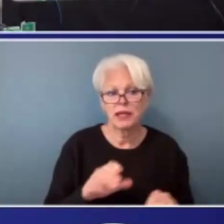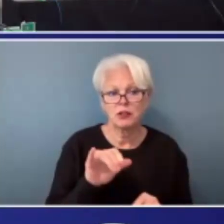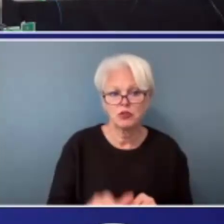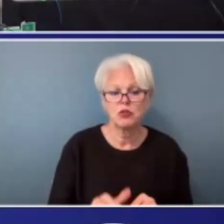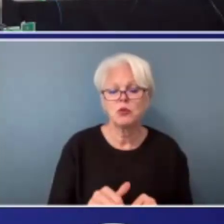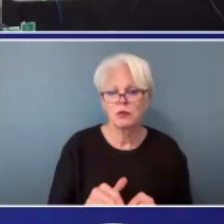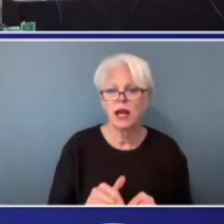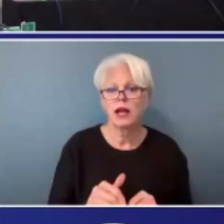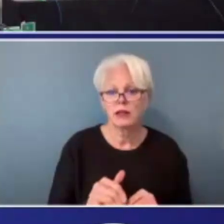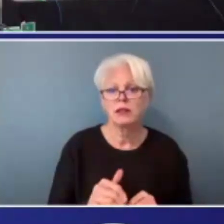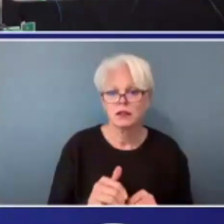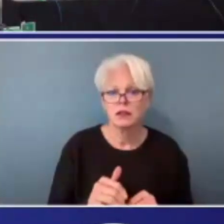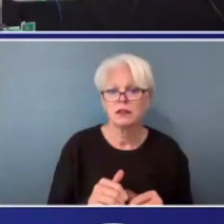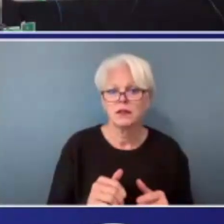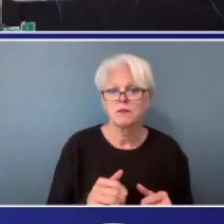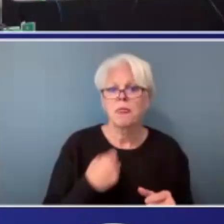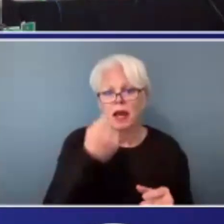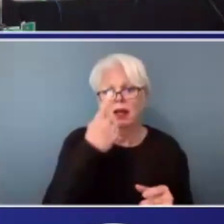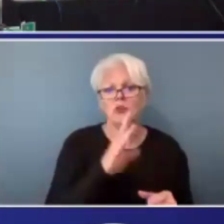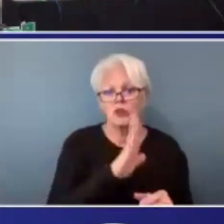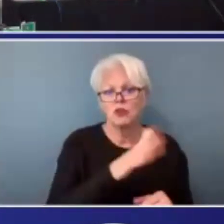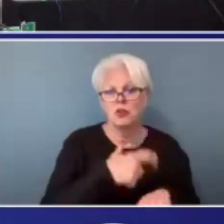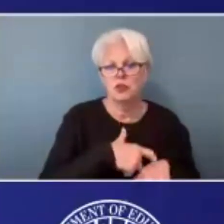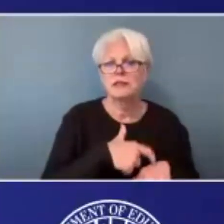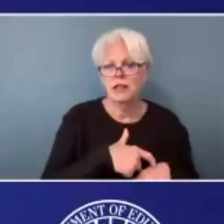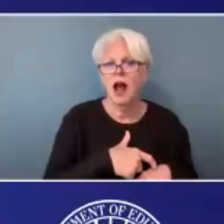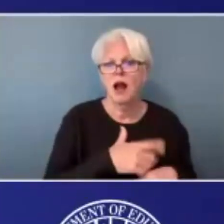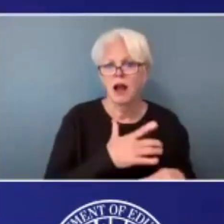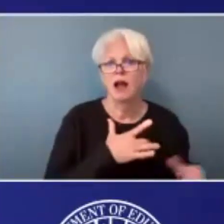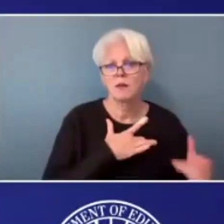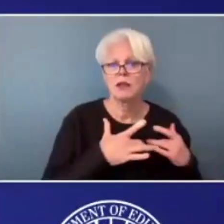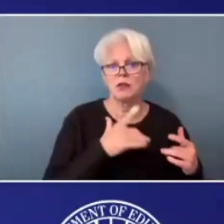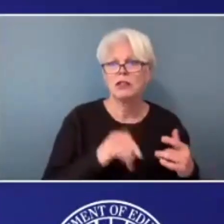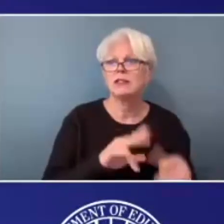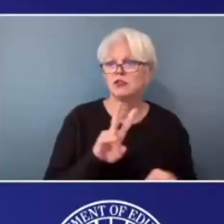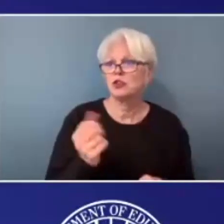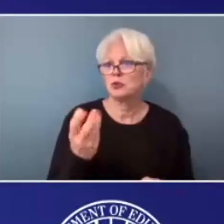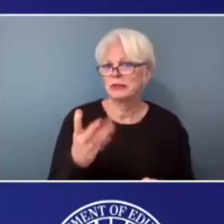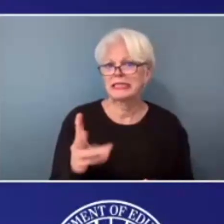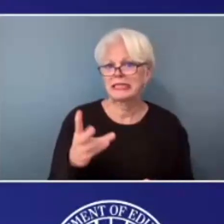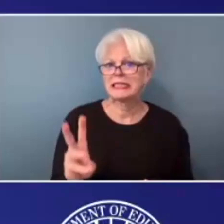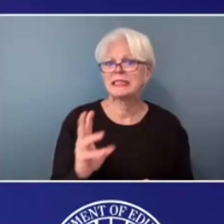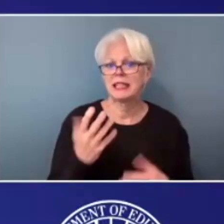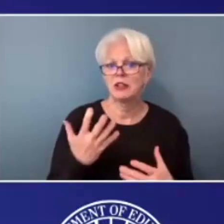I understand your, your time issues on that as well. We're at 2:16 so maybe about 15